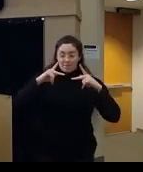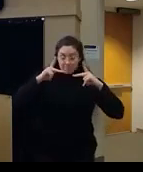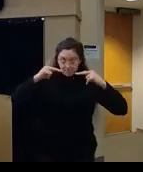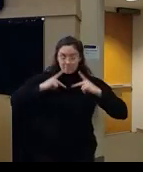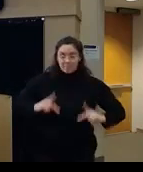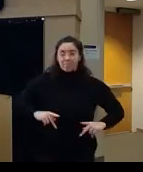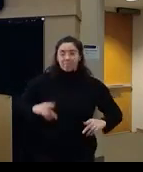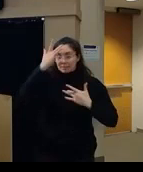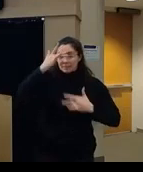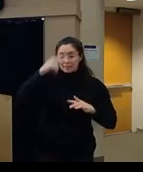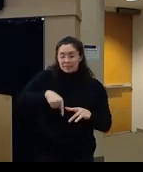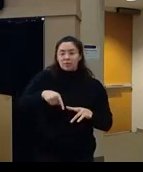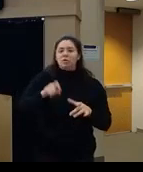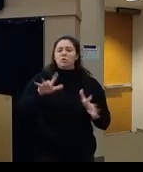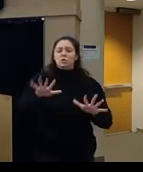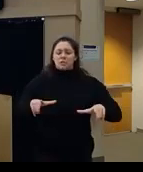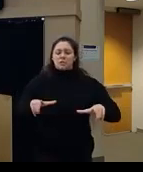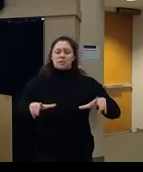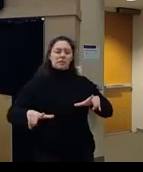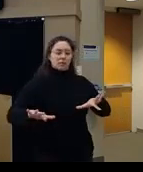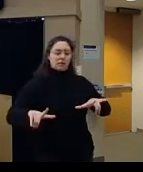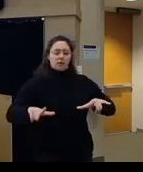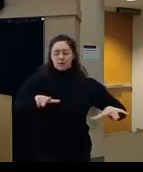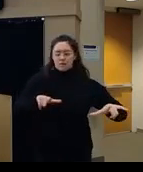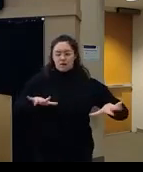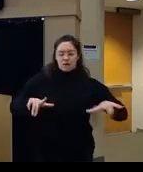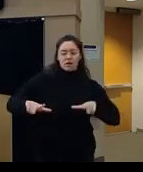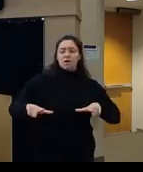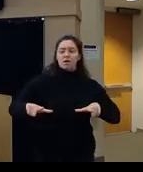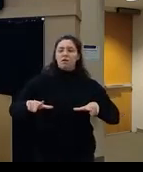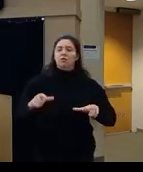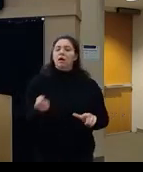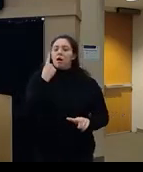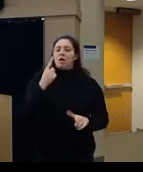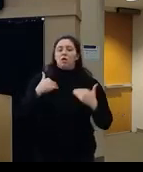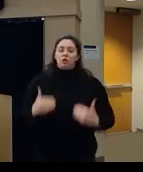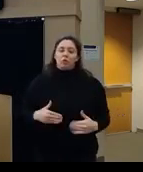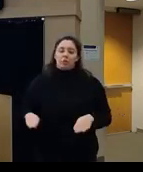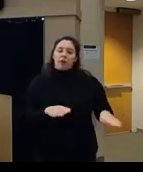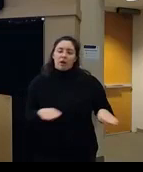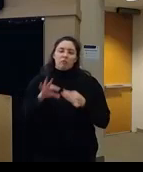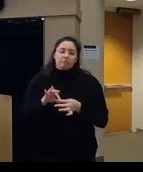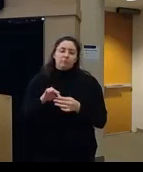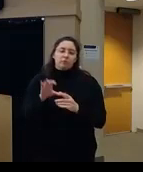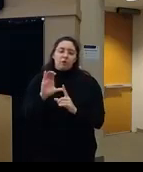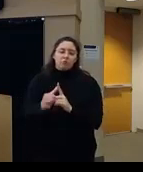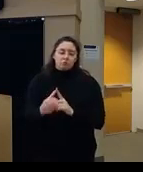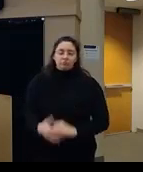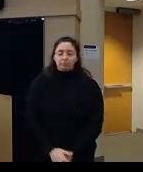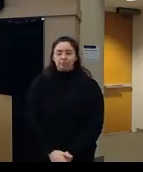rewrite and Rec reconfigure what we understand about human behavior in the context of culture